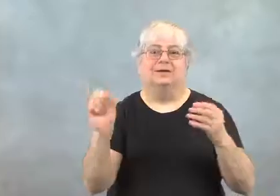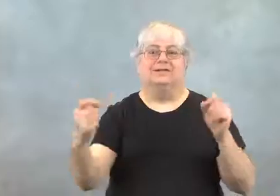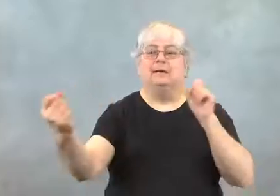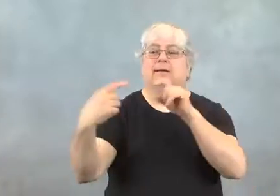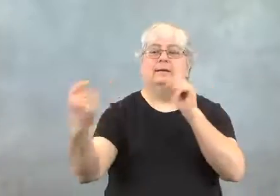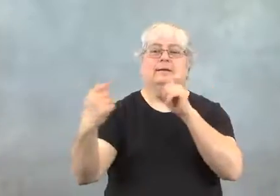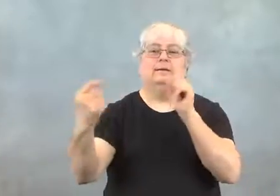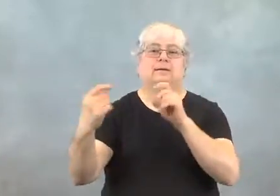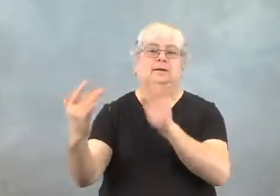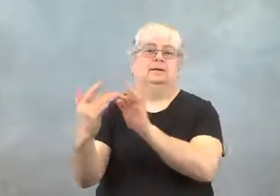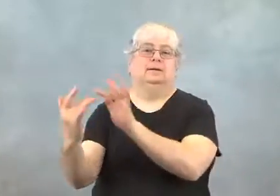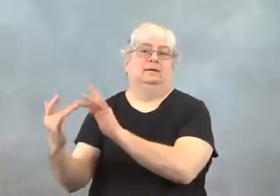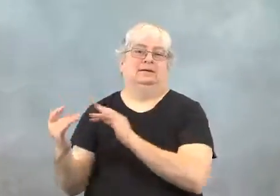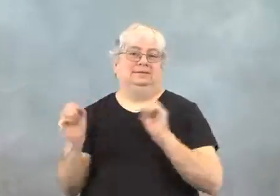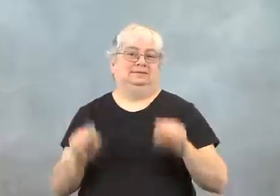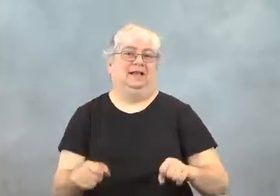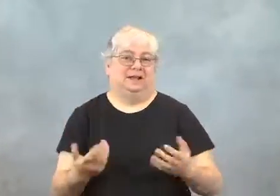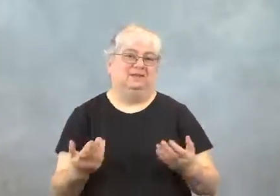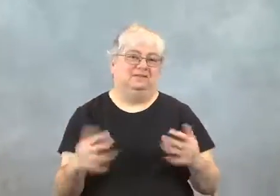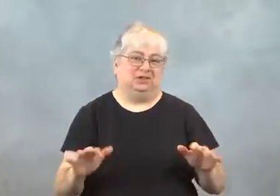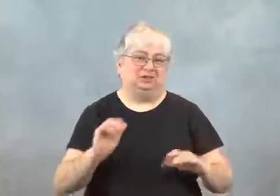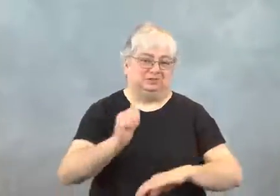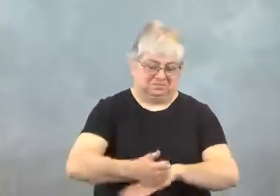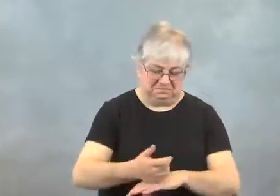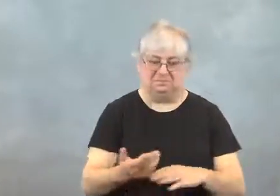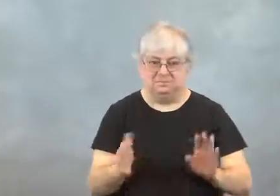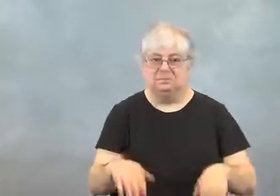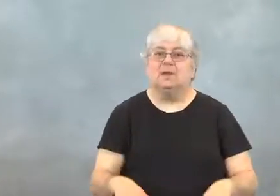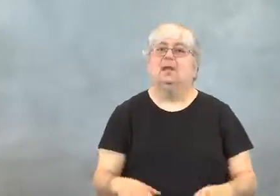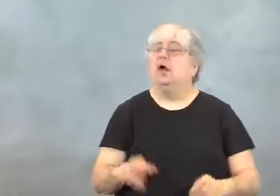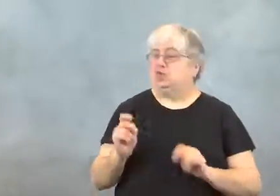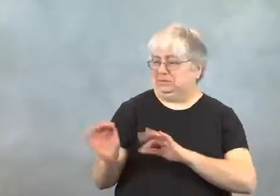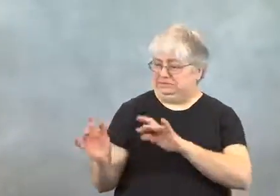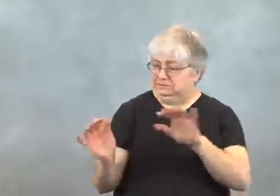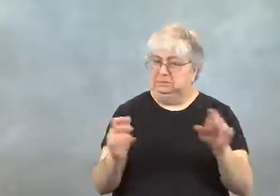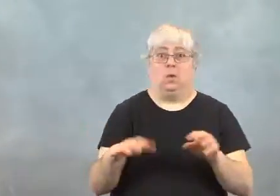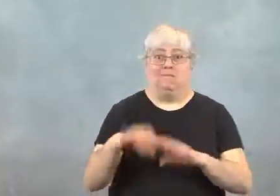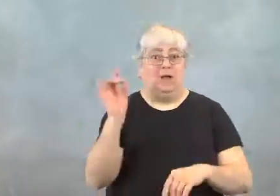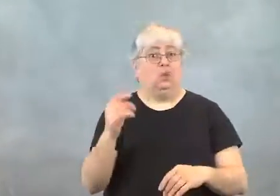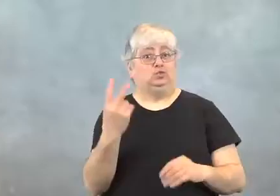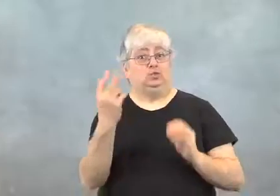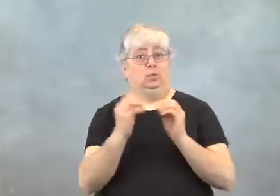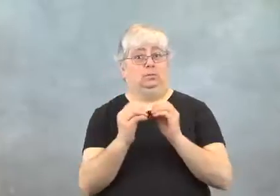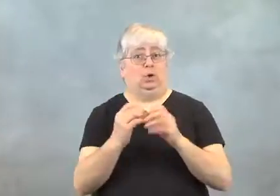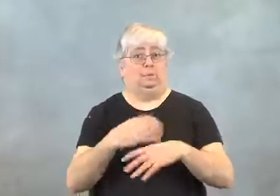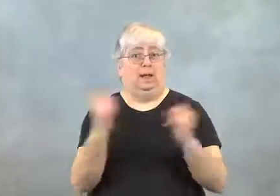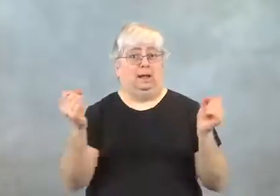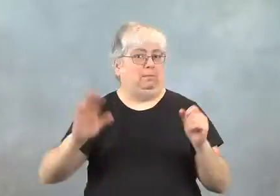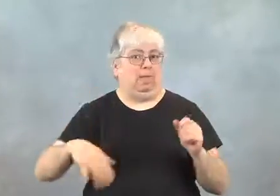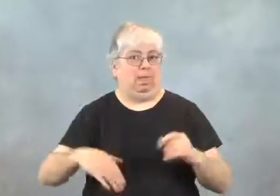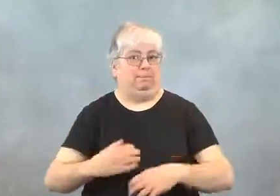That way, they could get in touch.